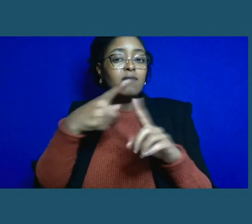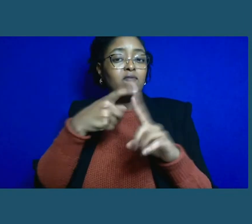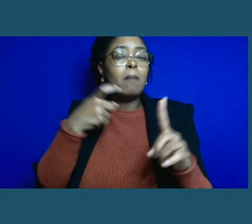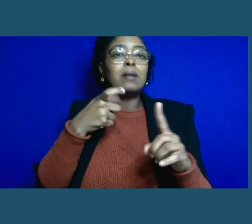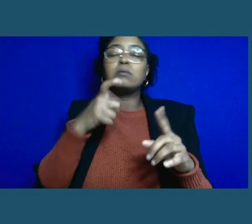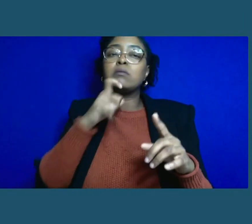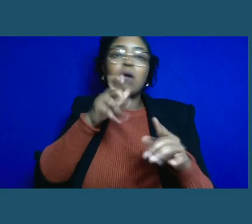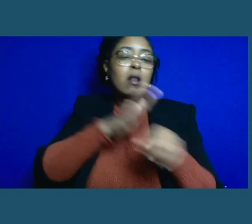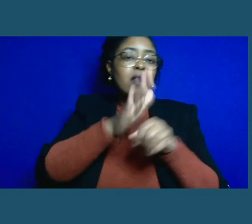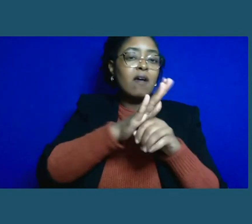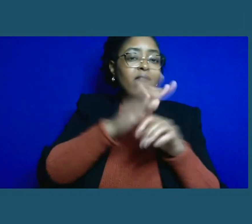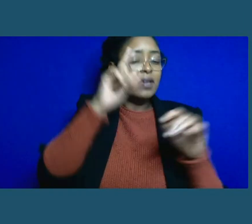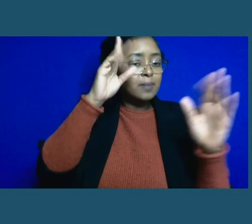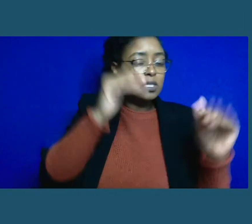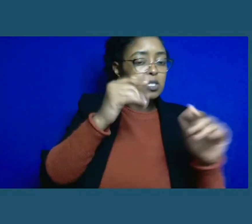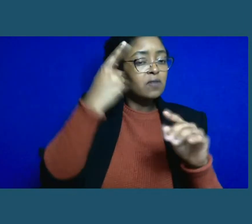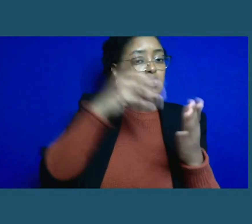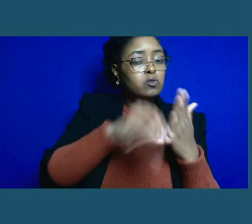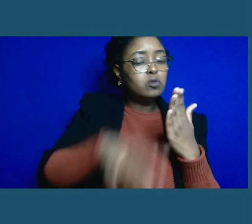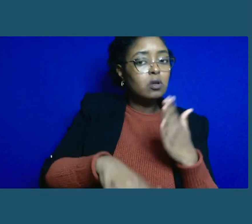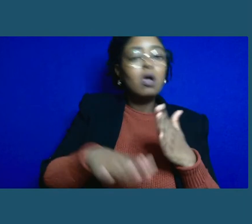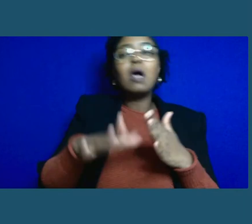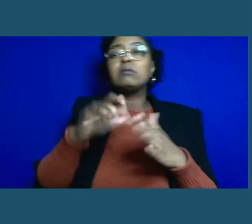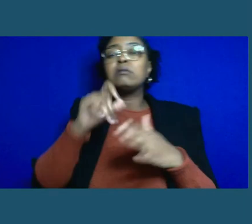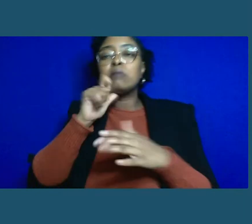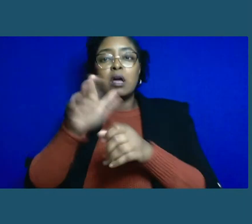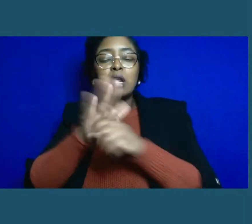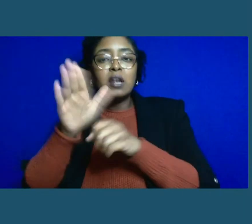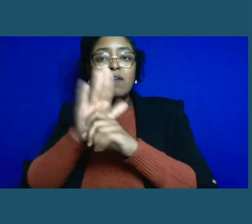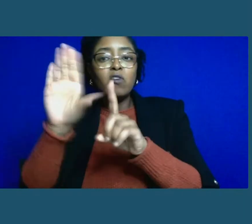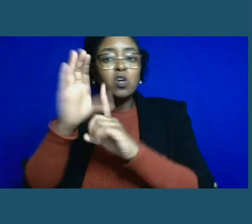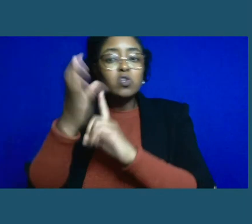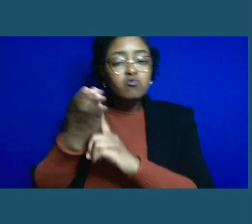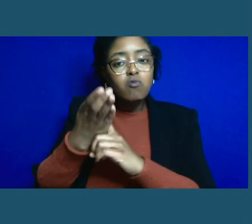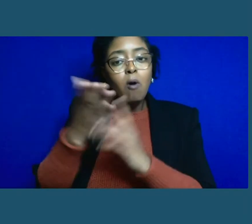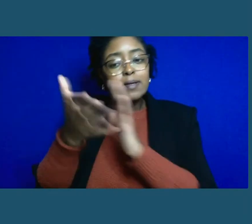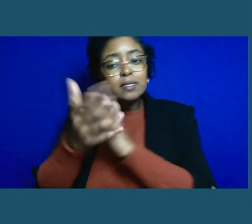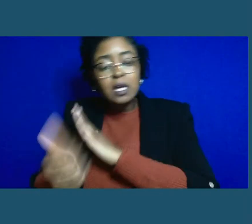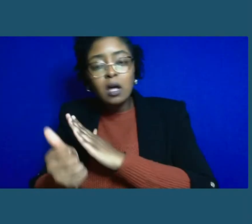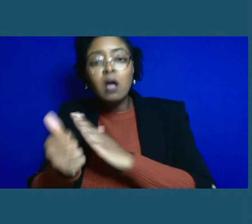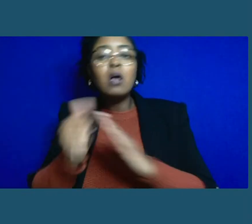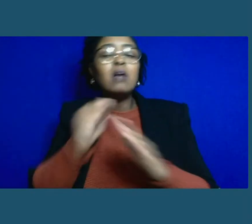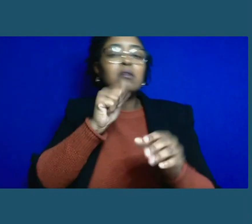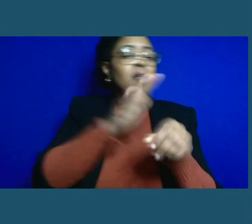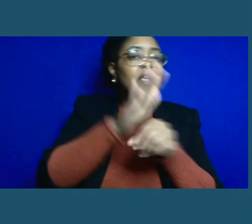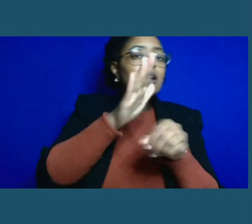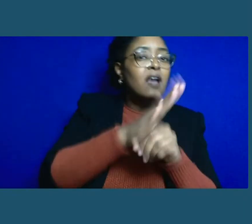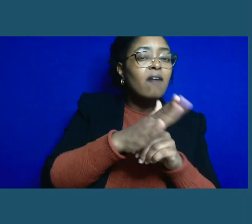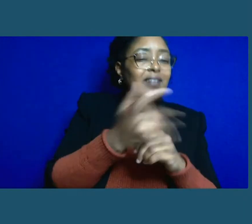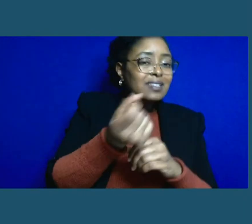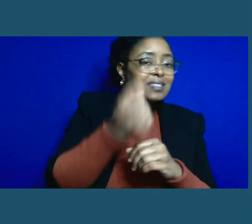families as a result of Black of expectations for students. Lack